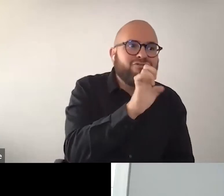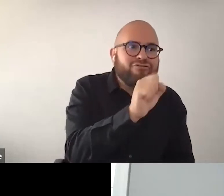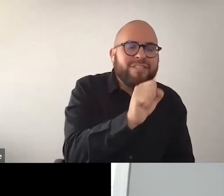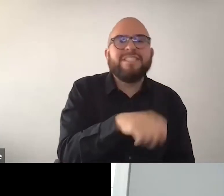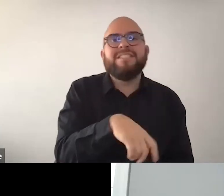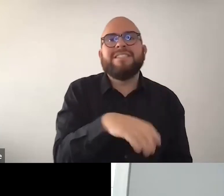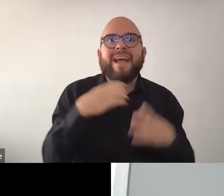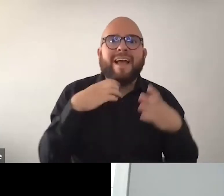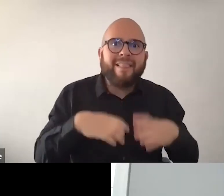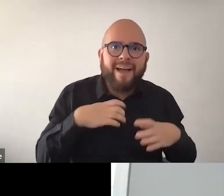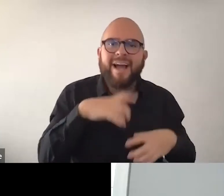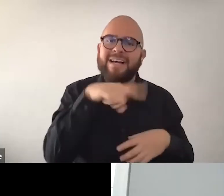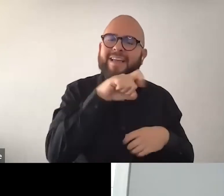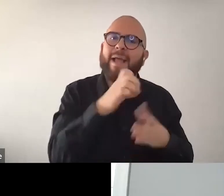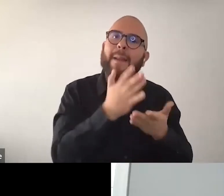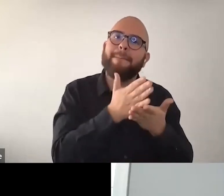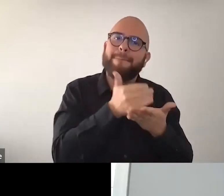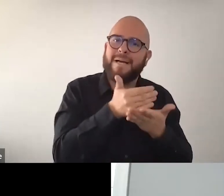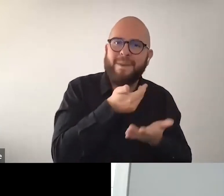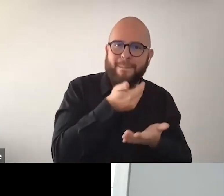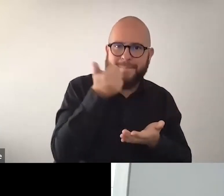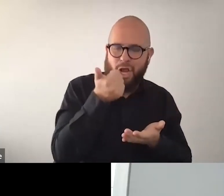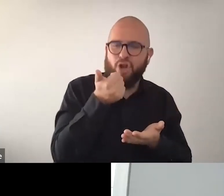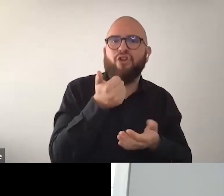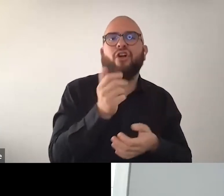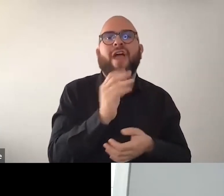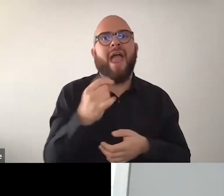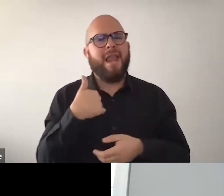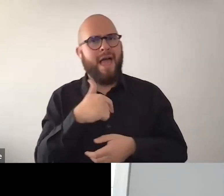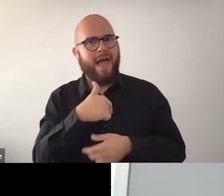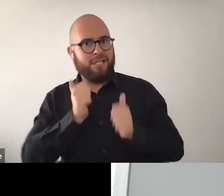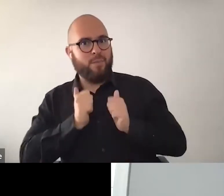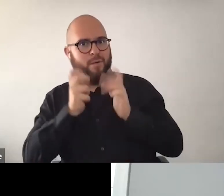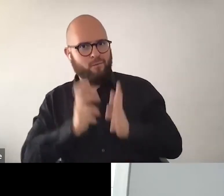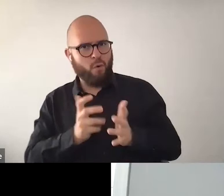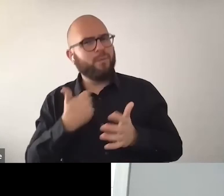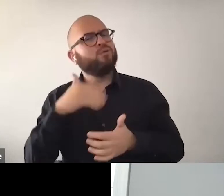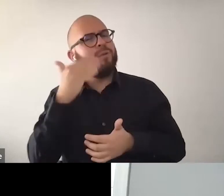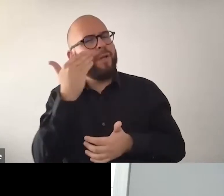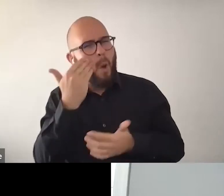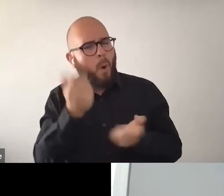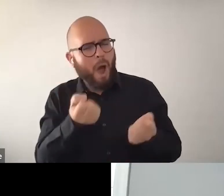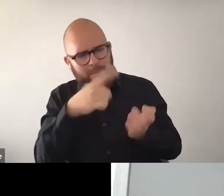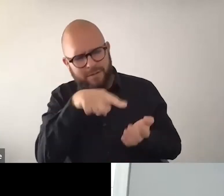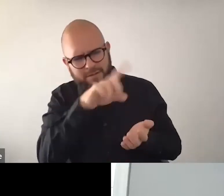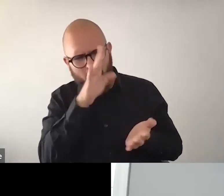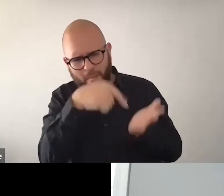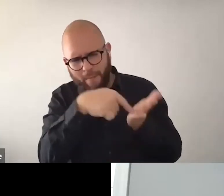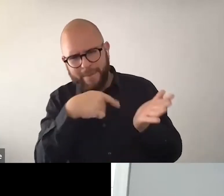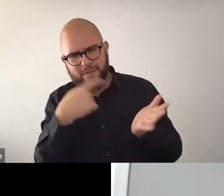that way and that we as performers can have a better sense of what we're gonna get paid for these things, which I know